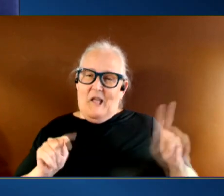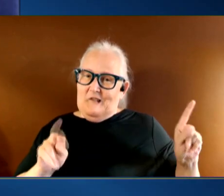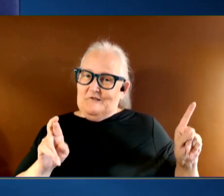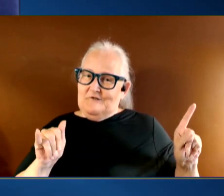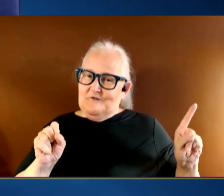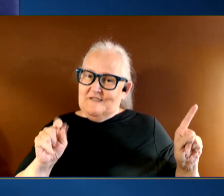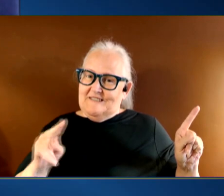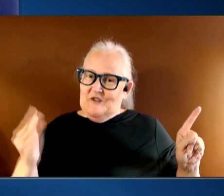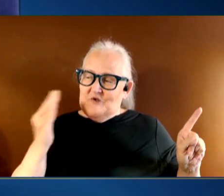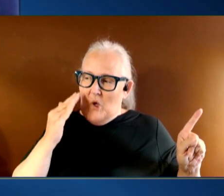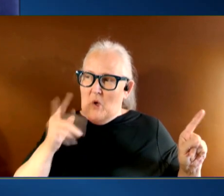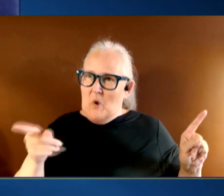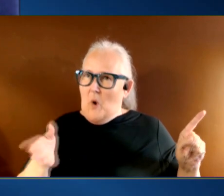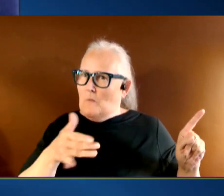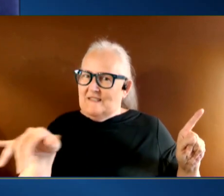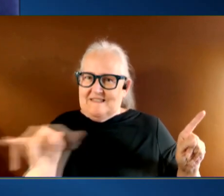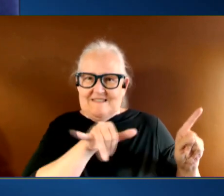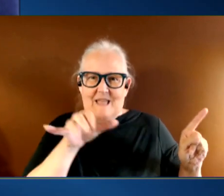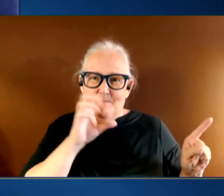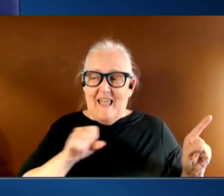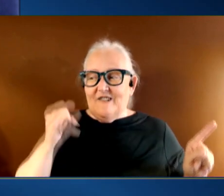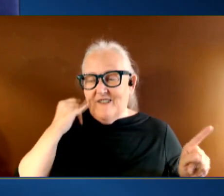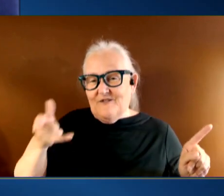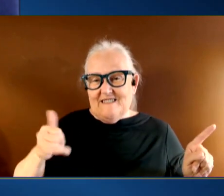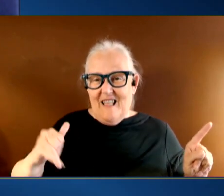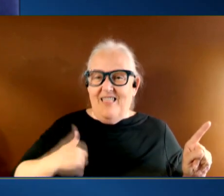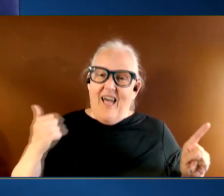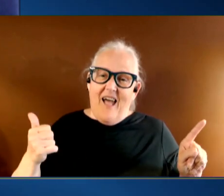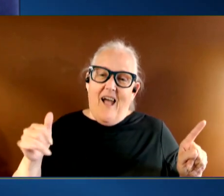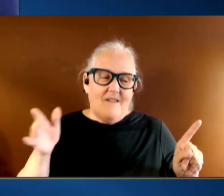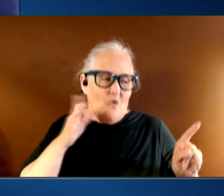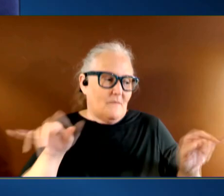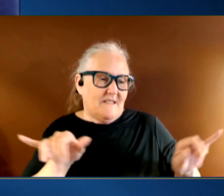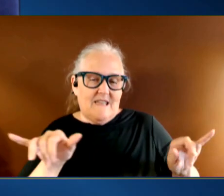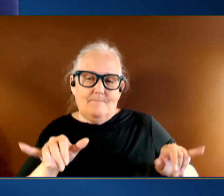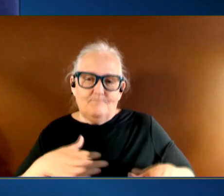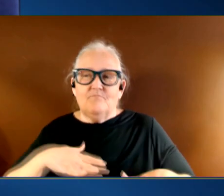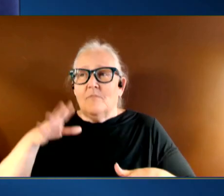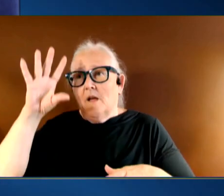Tristan today if he was still here. So, my brother lived to 36 years old. But he had